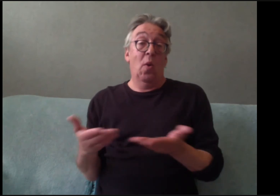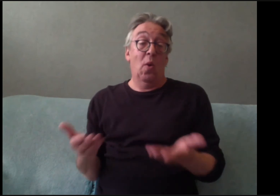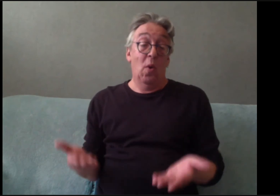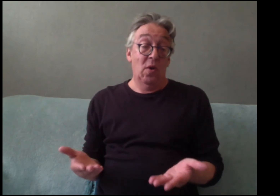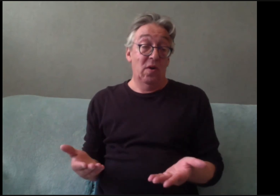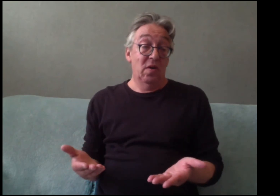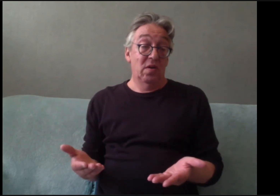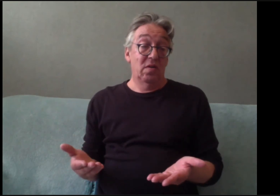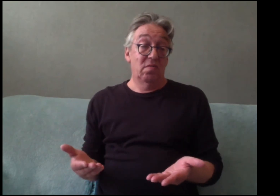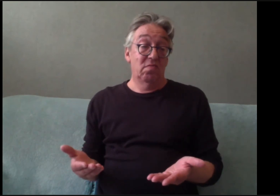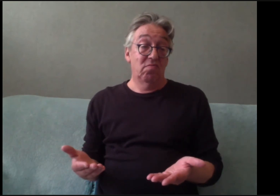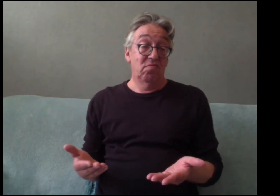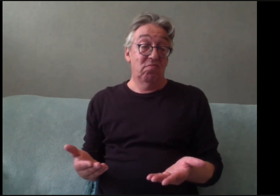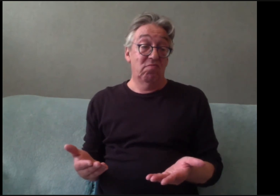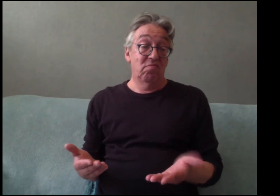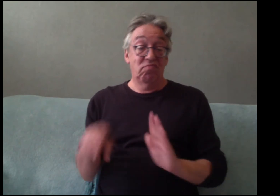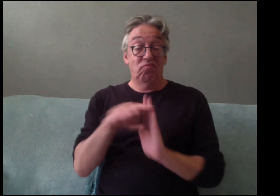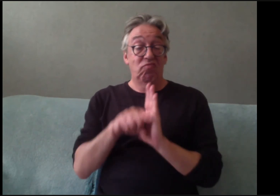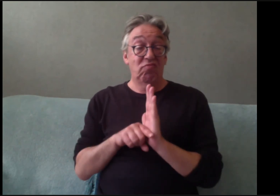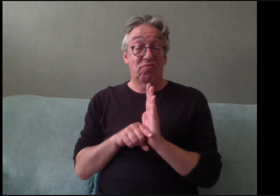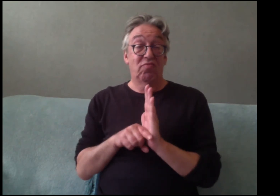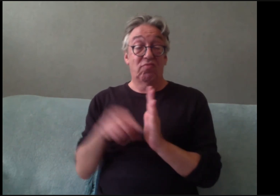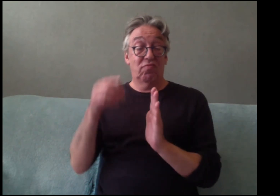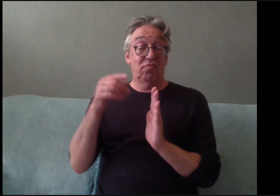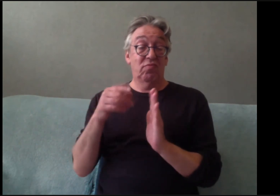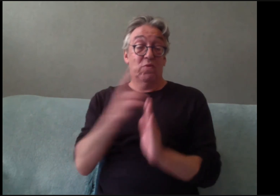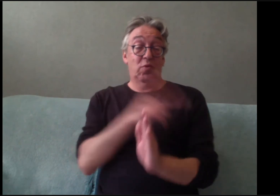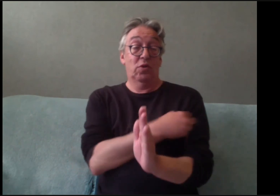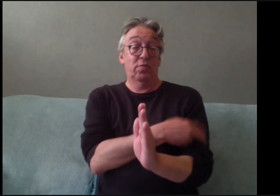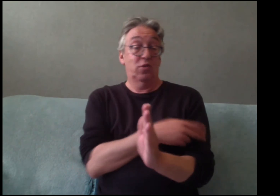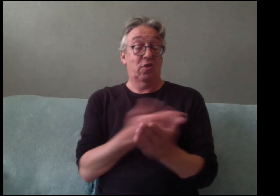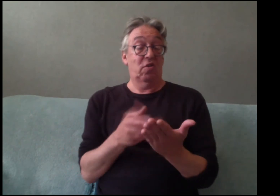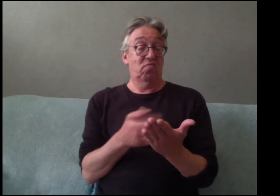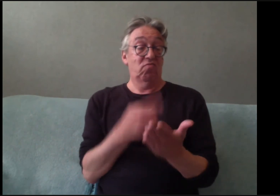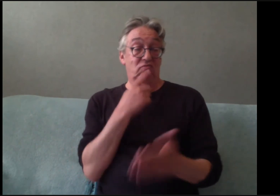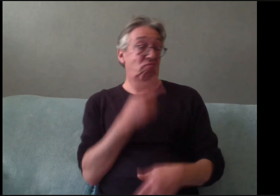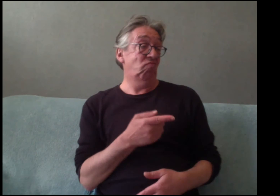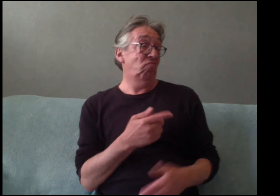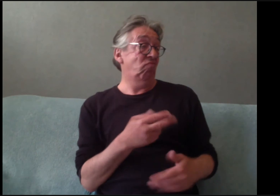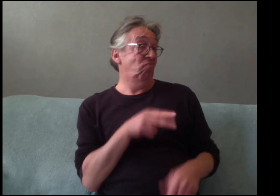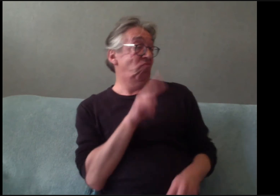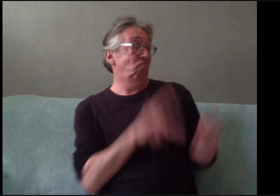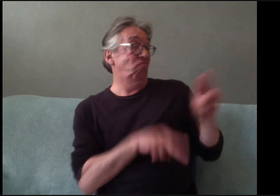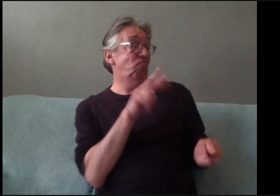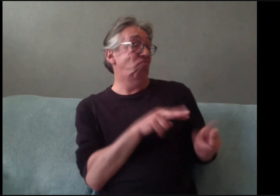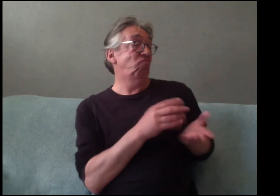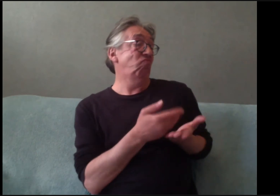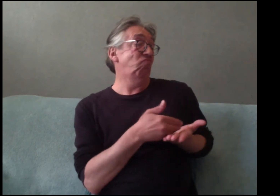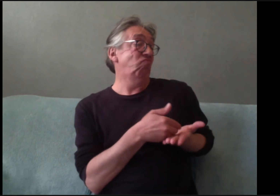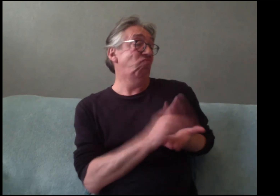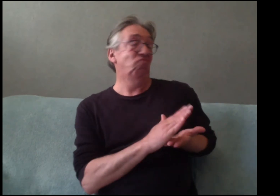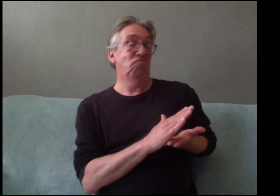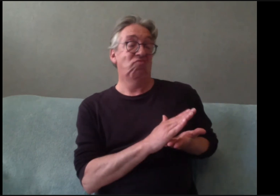It should really be used to make sure individual assessments are carried out